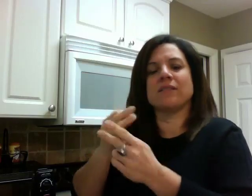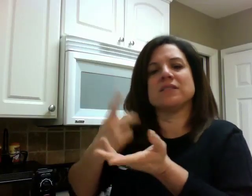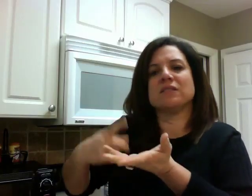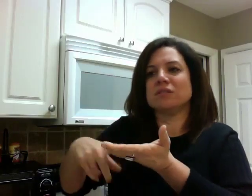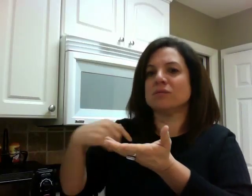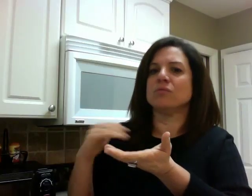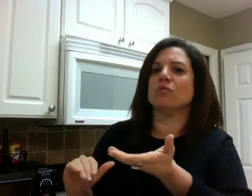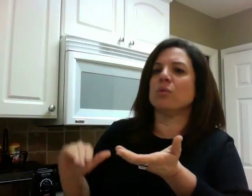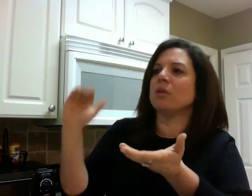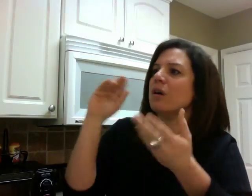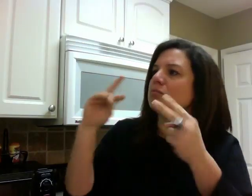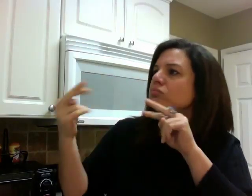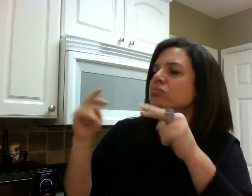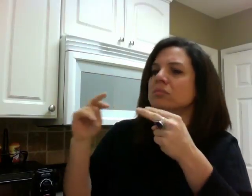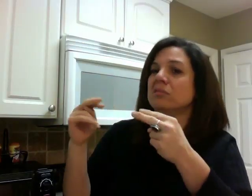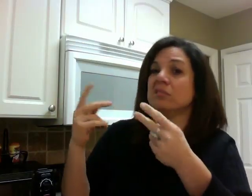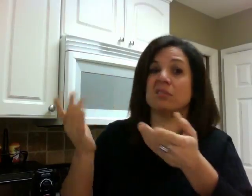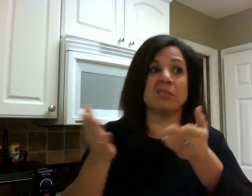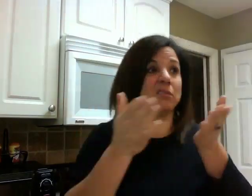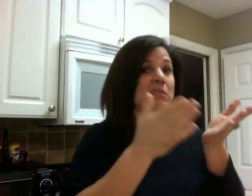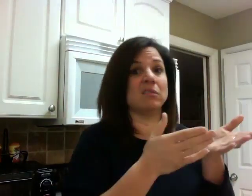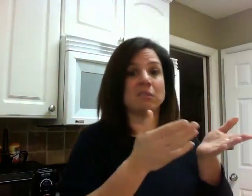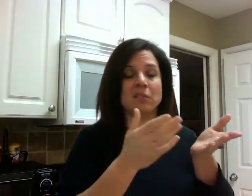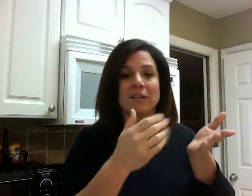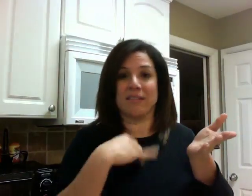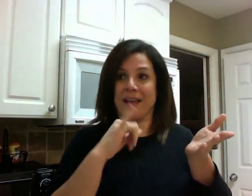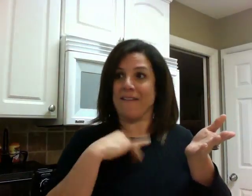I would rather to have that kind of discussion and interaction while growing up